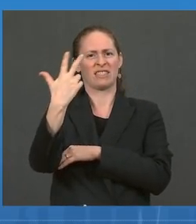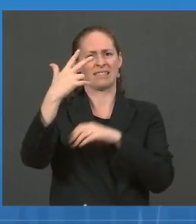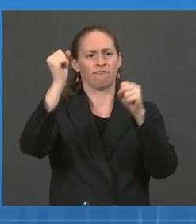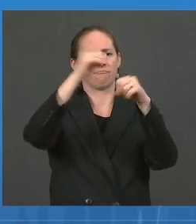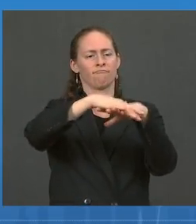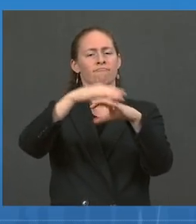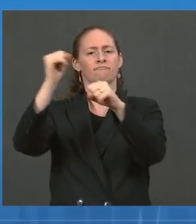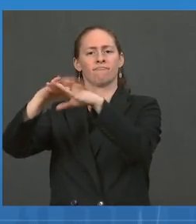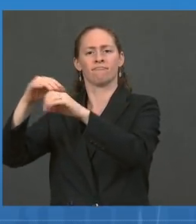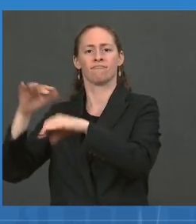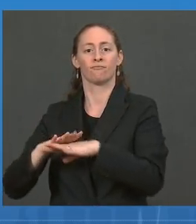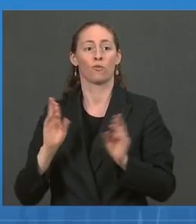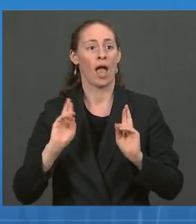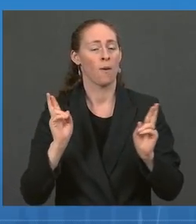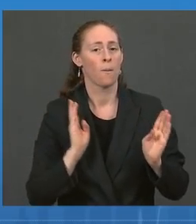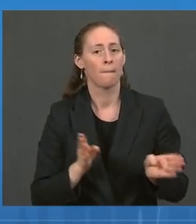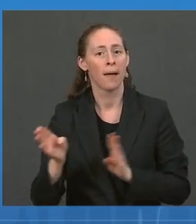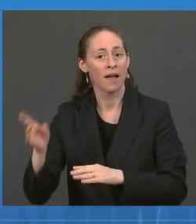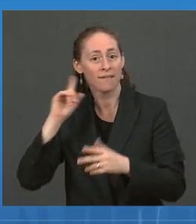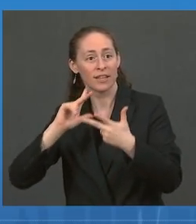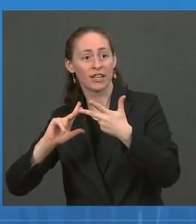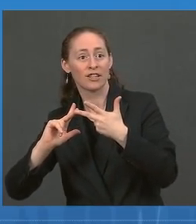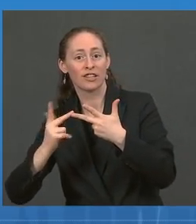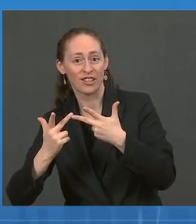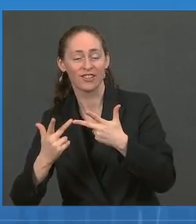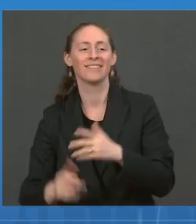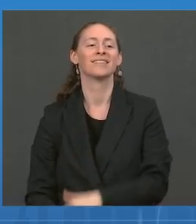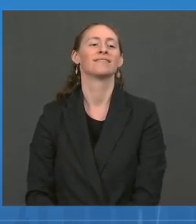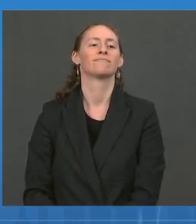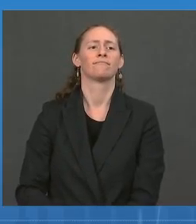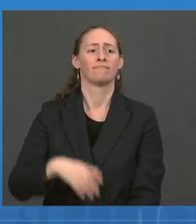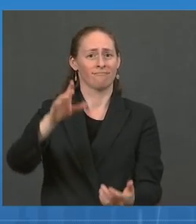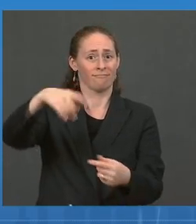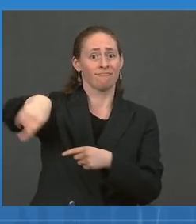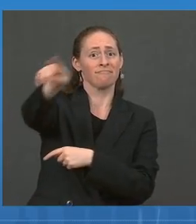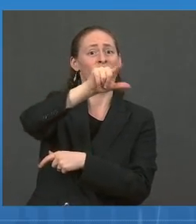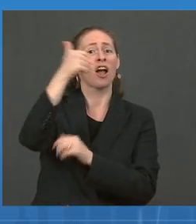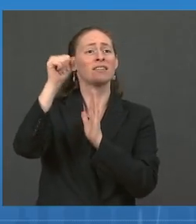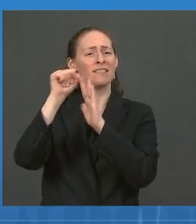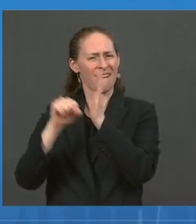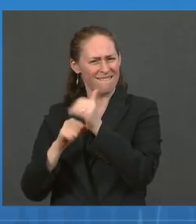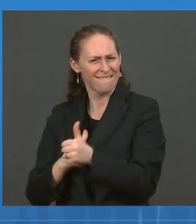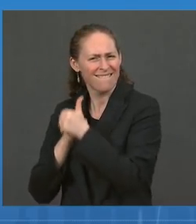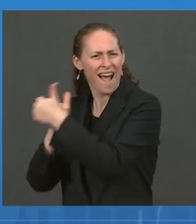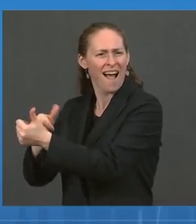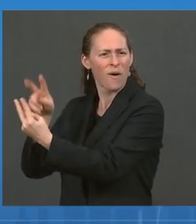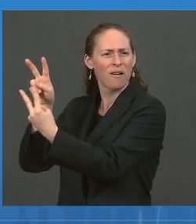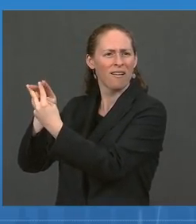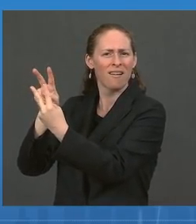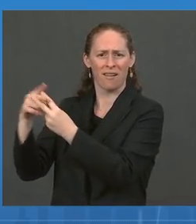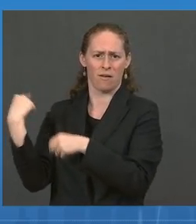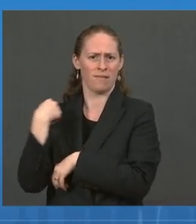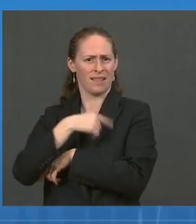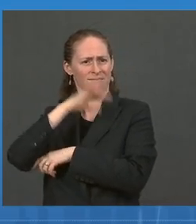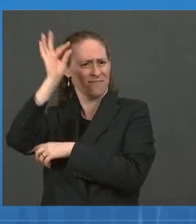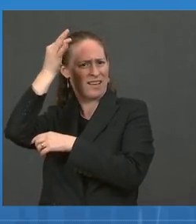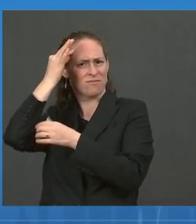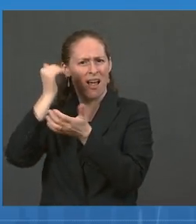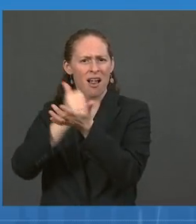something all states, Tribes, and territories are able to do with support from the federal government, including 100 percent reimbursement.